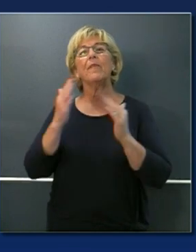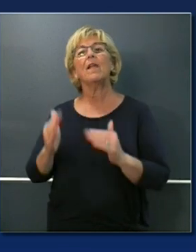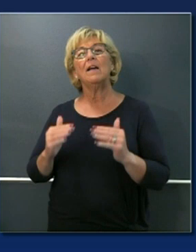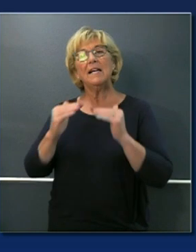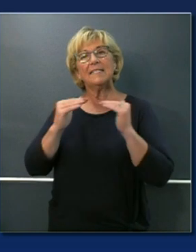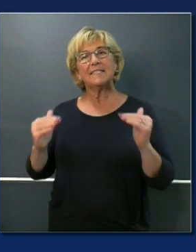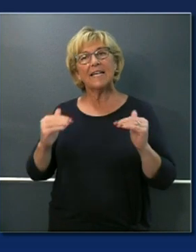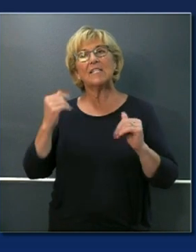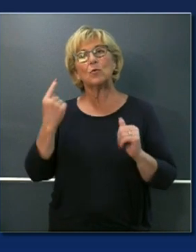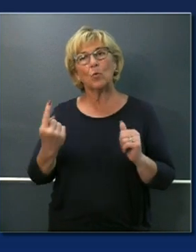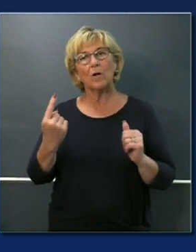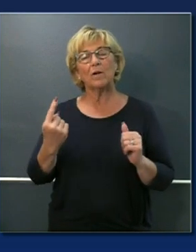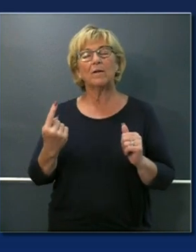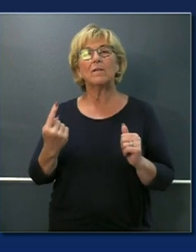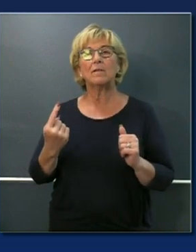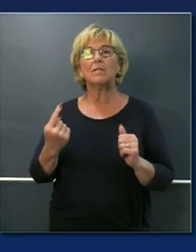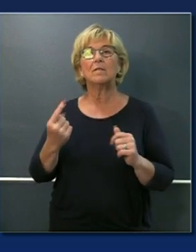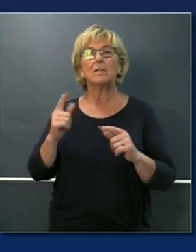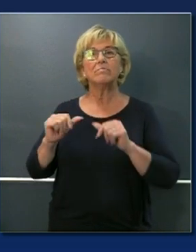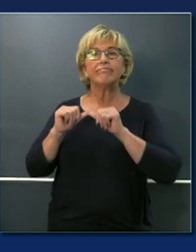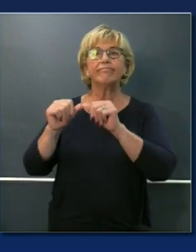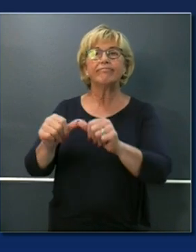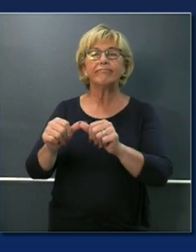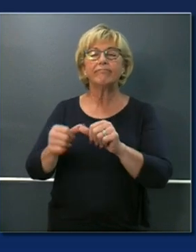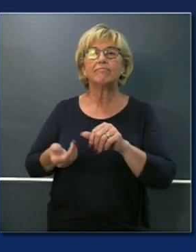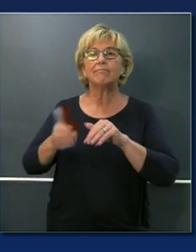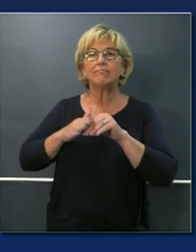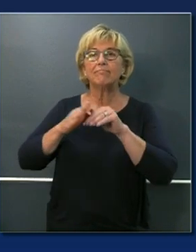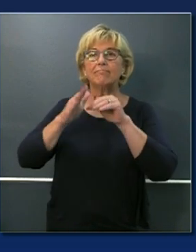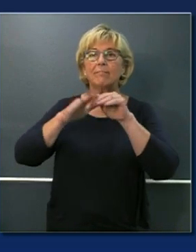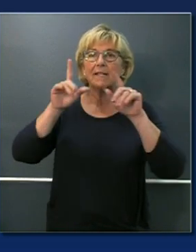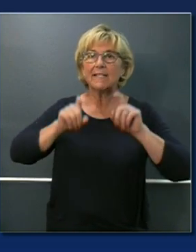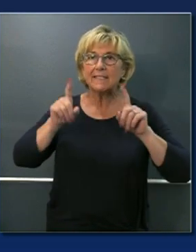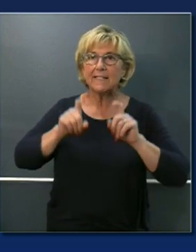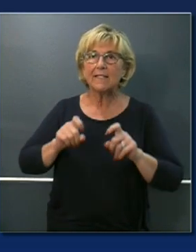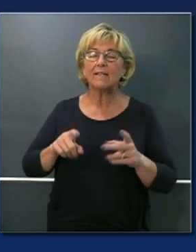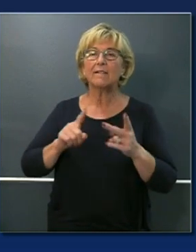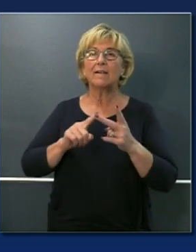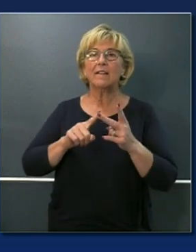MORE FREELY BECAUSE THE RISK IS MUCH LOWER AND THAT WILL REQUIRE THERAPEUTICS TO BE IN PLACE.